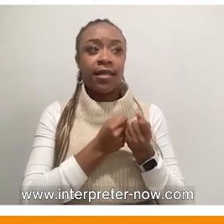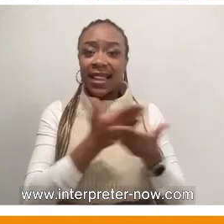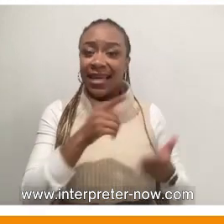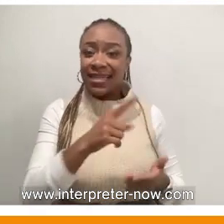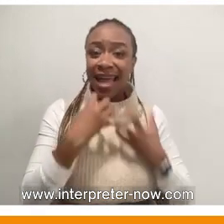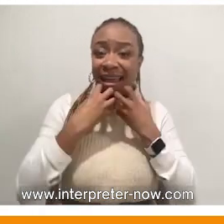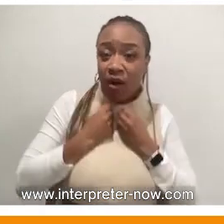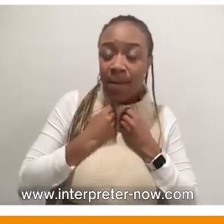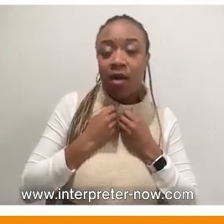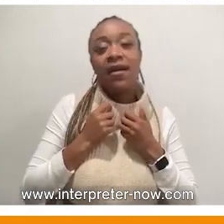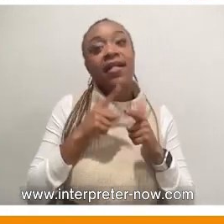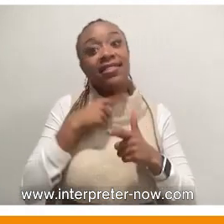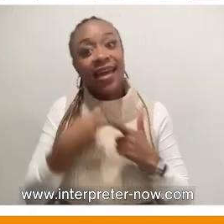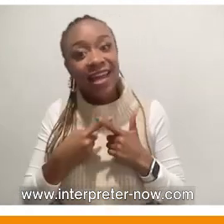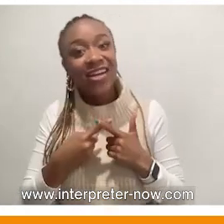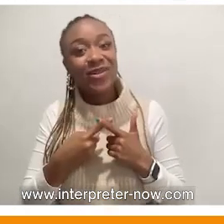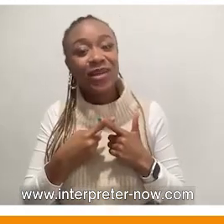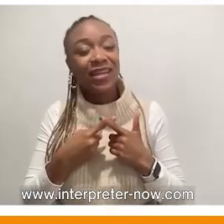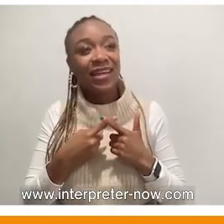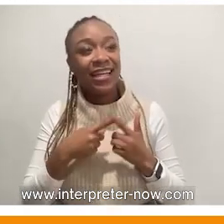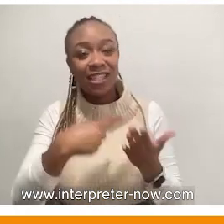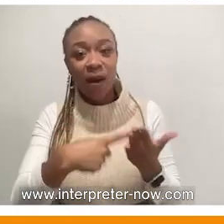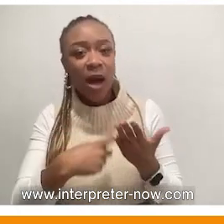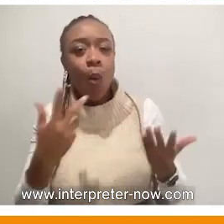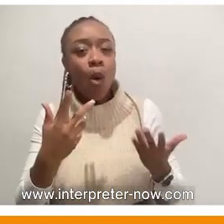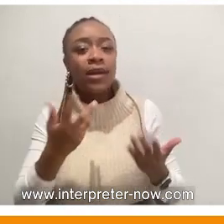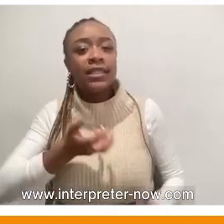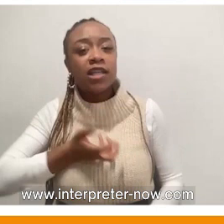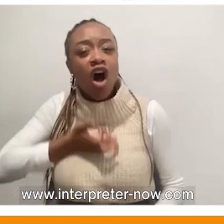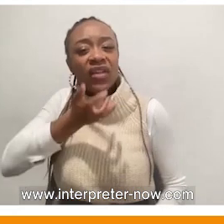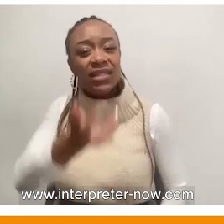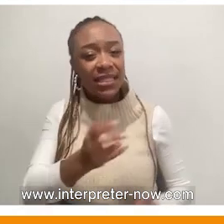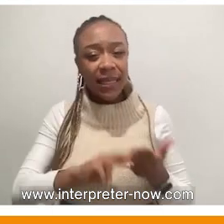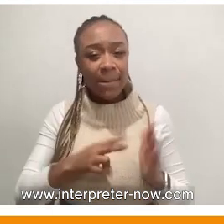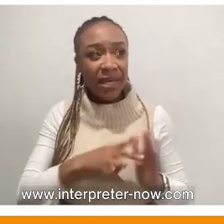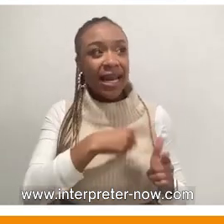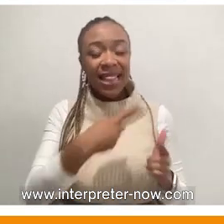care about, then you start having conversations with them around what does authenticity mean to you?